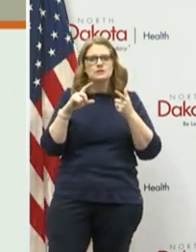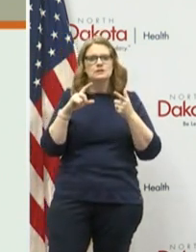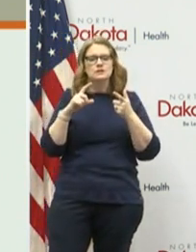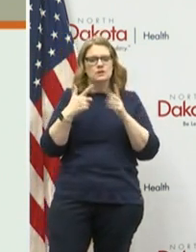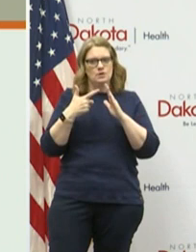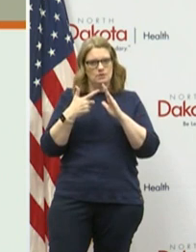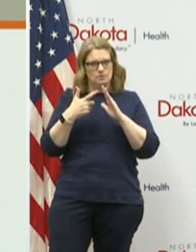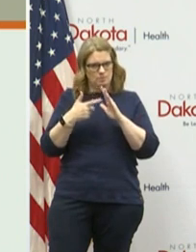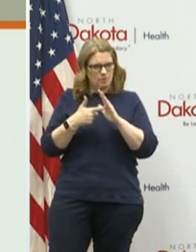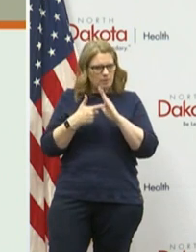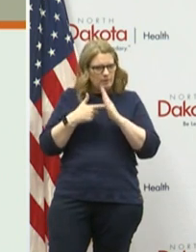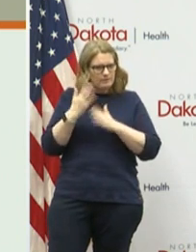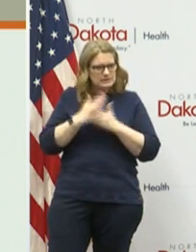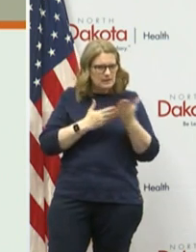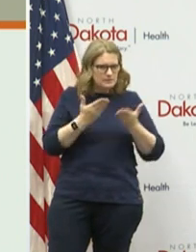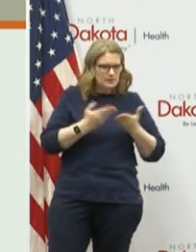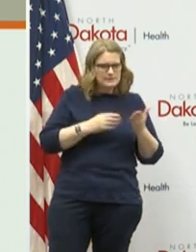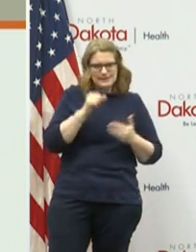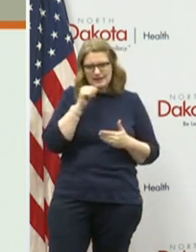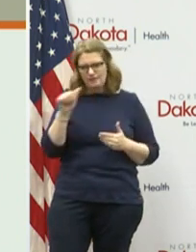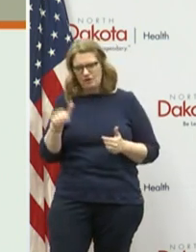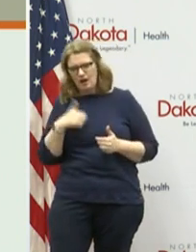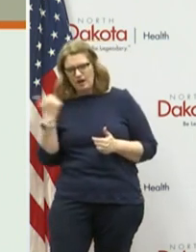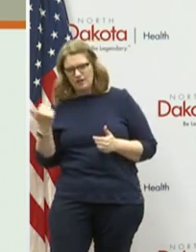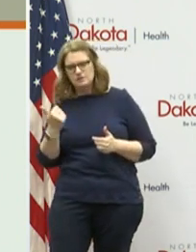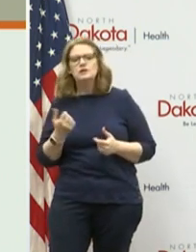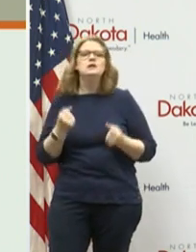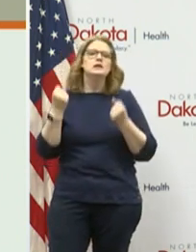I'LL GIVE YOU A FEW OF THOSE, IN